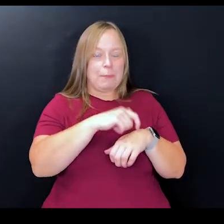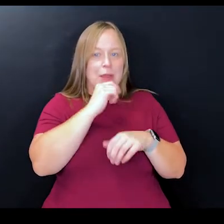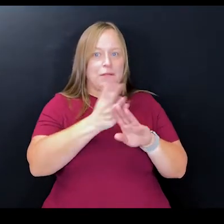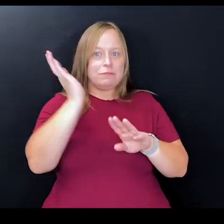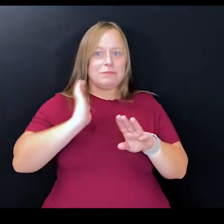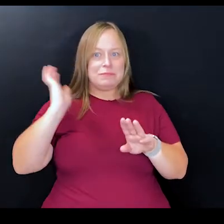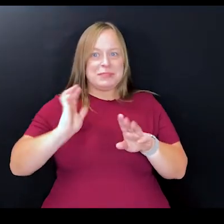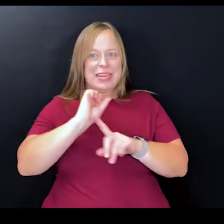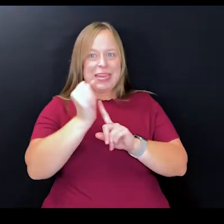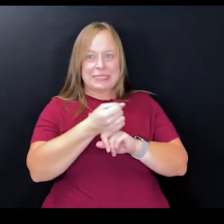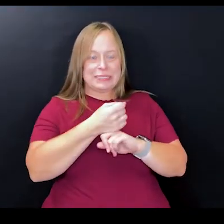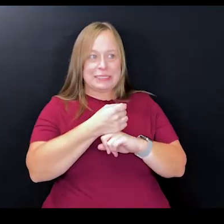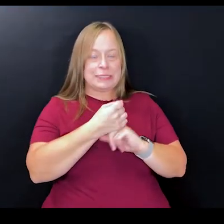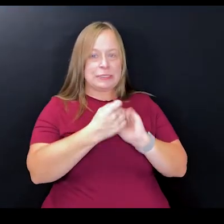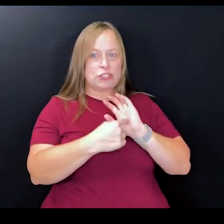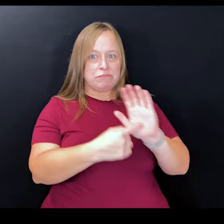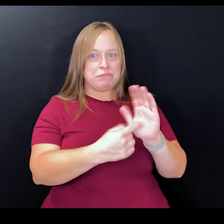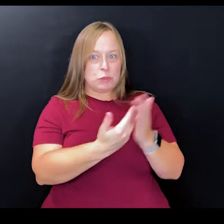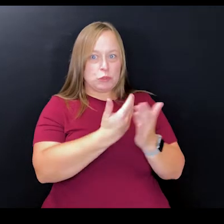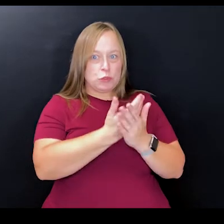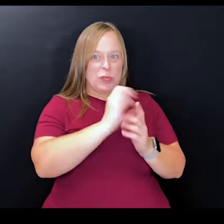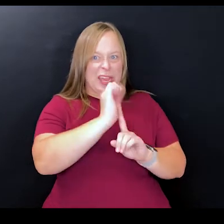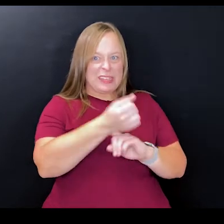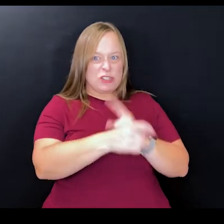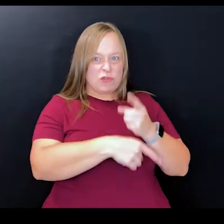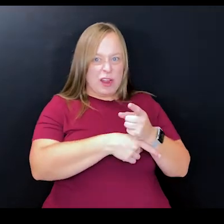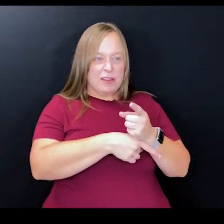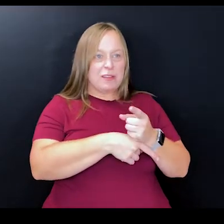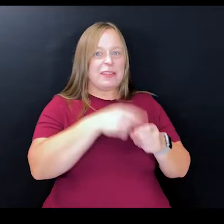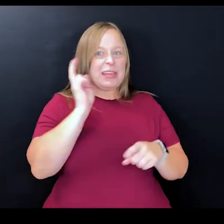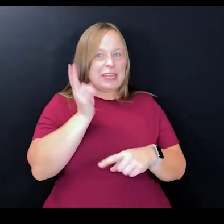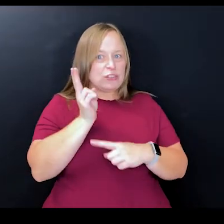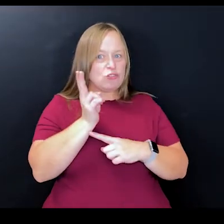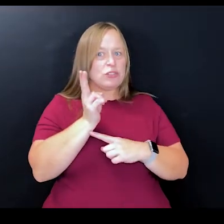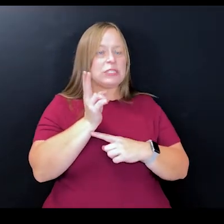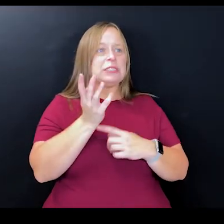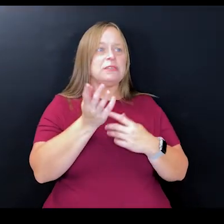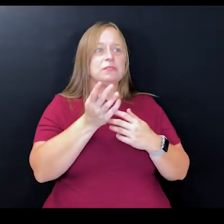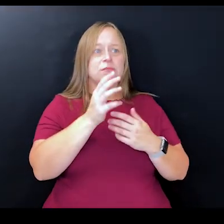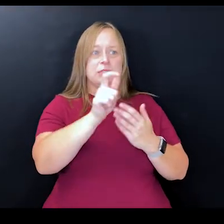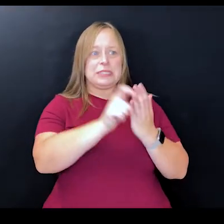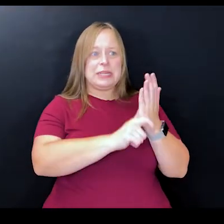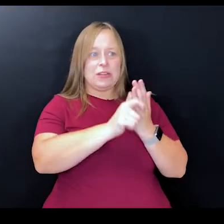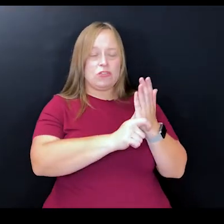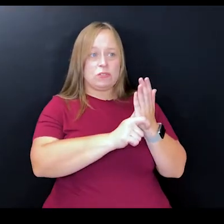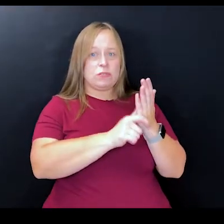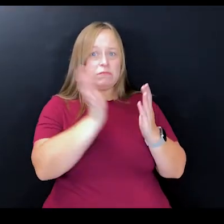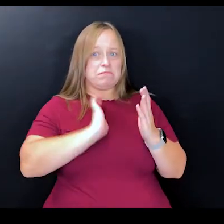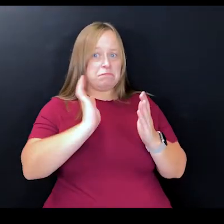what cases are going to be presented in it. Does the history within the digest reach further back?